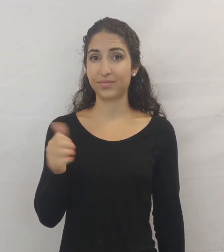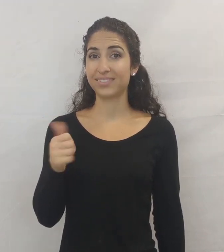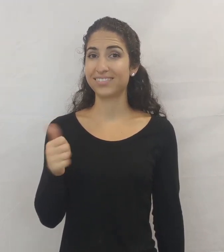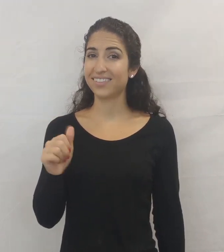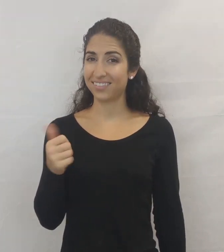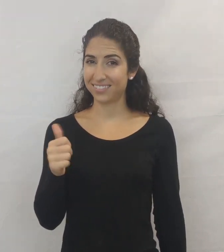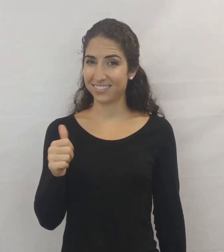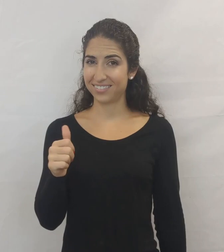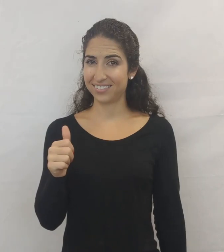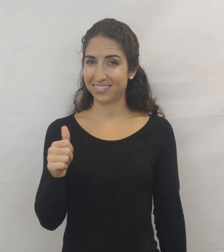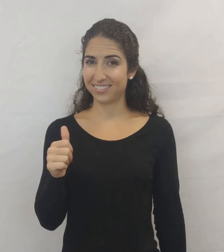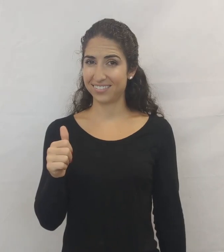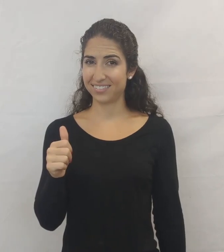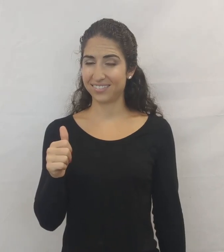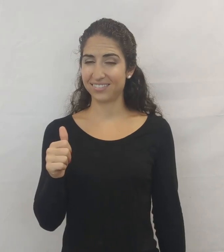10